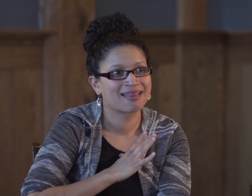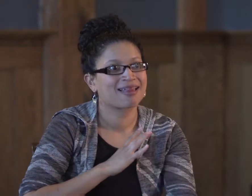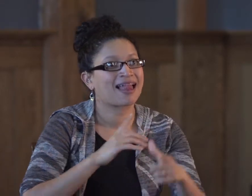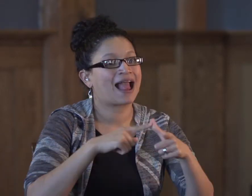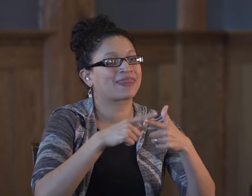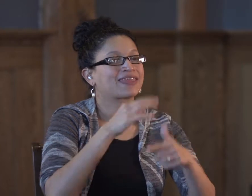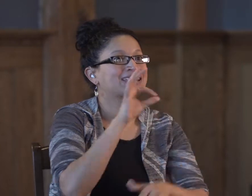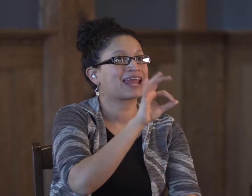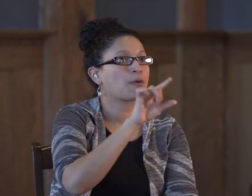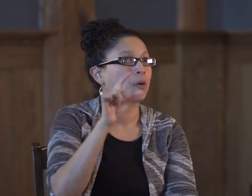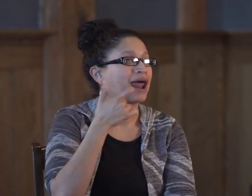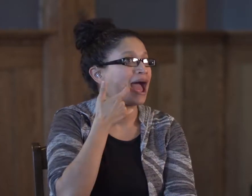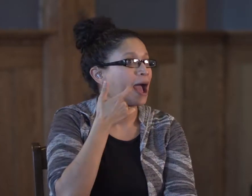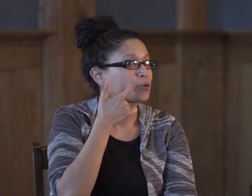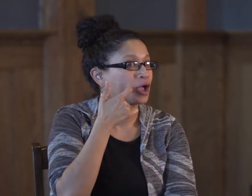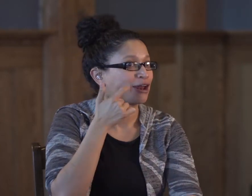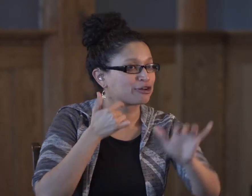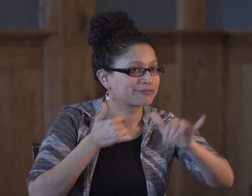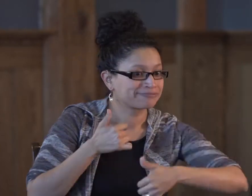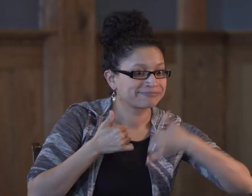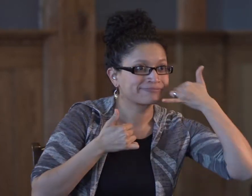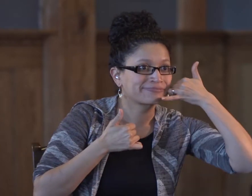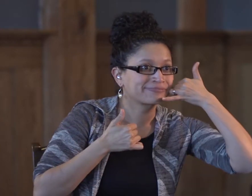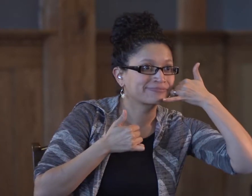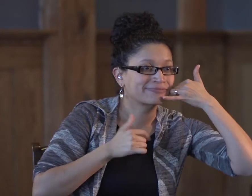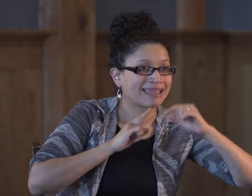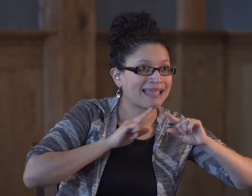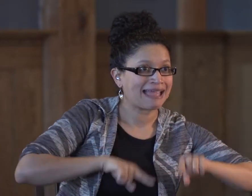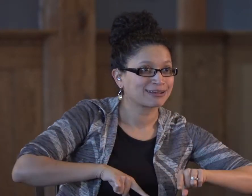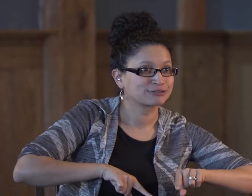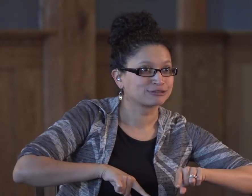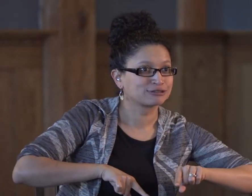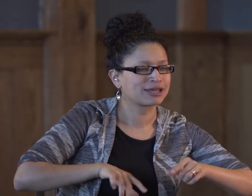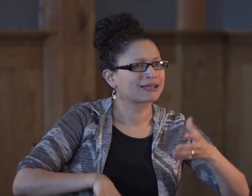male, the law enforcement or, the -- excuse me -- the 9-1-1 operator will hear a male